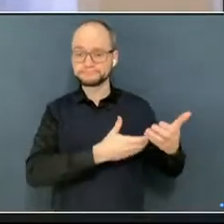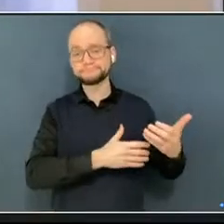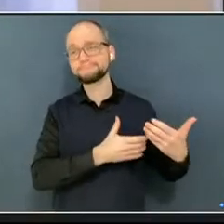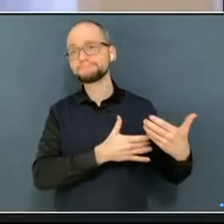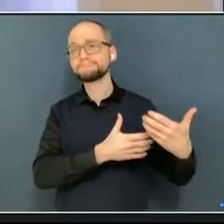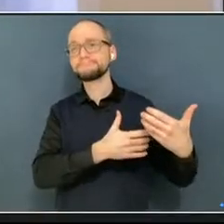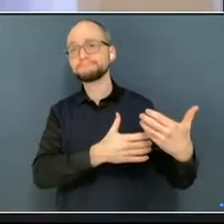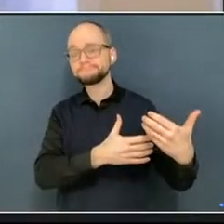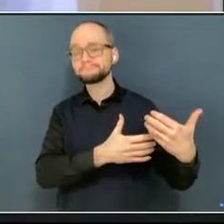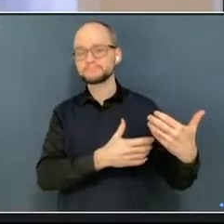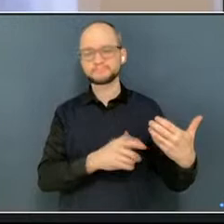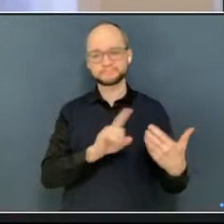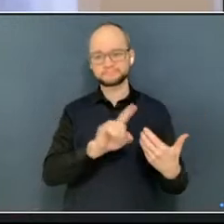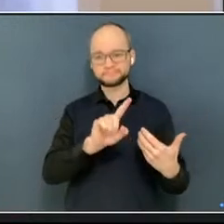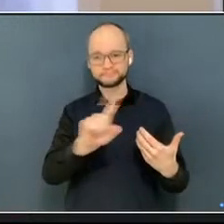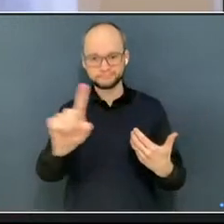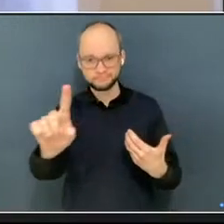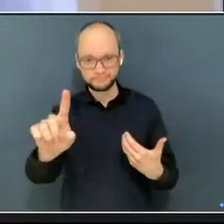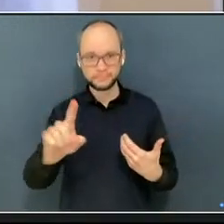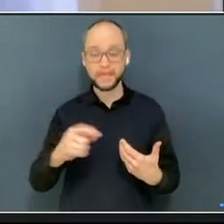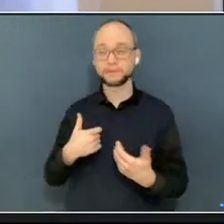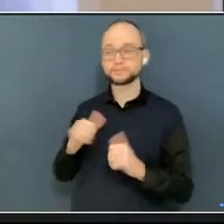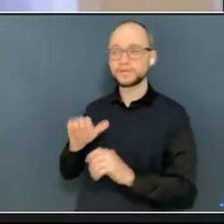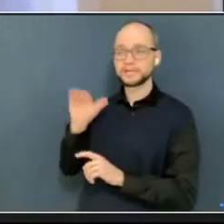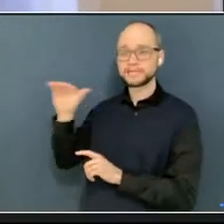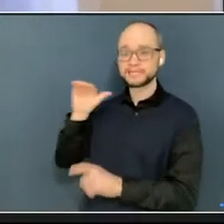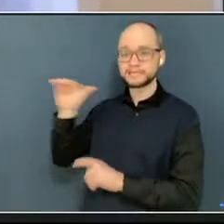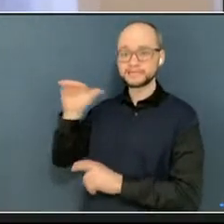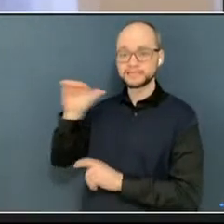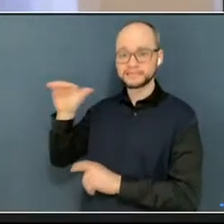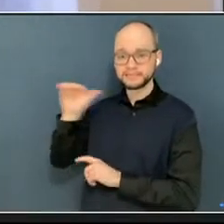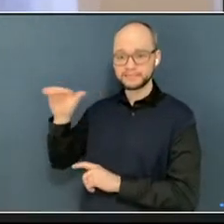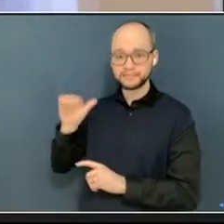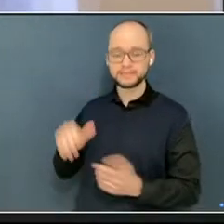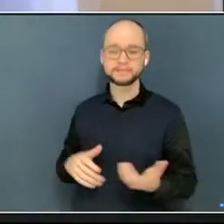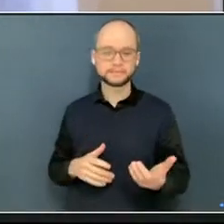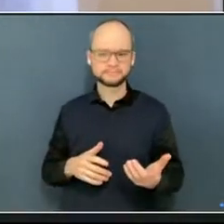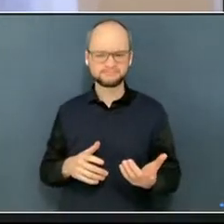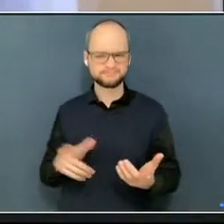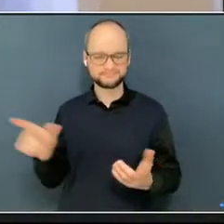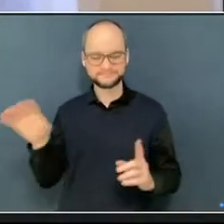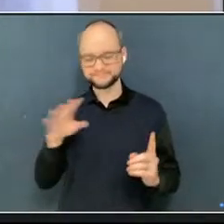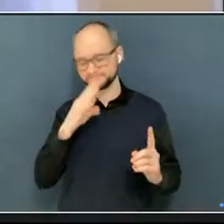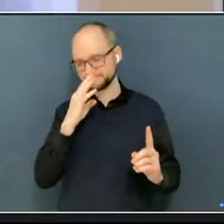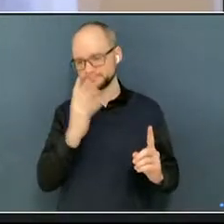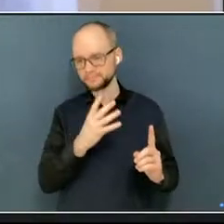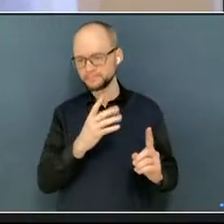to get his attention verbally but to no avail and I noticed something unusual in his face.